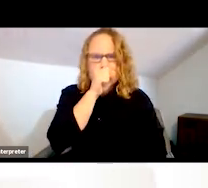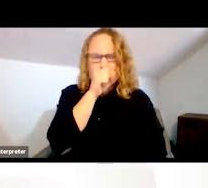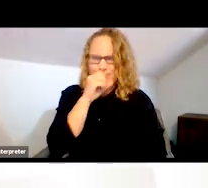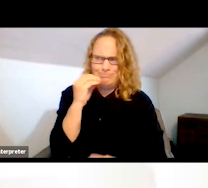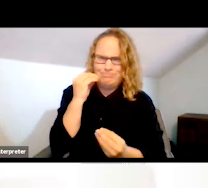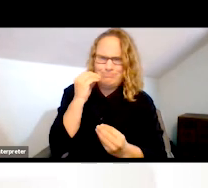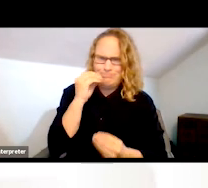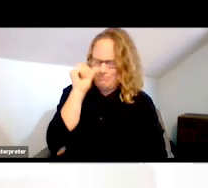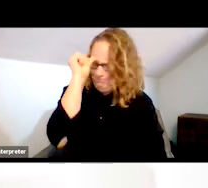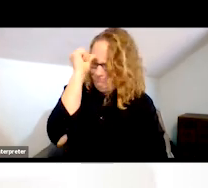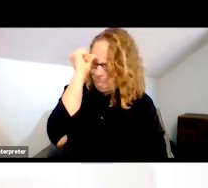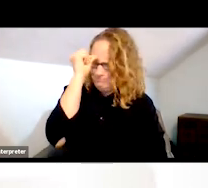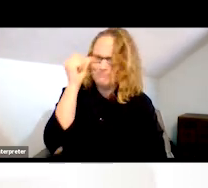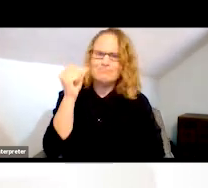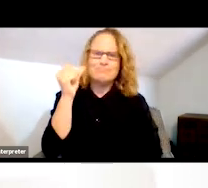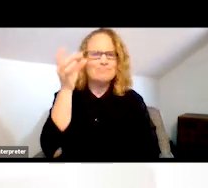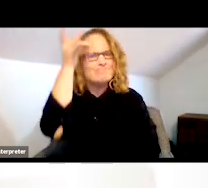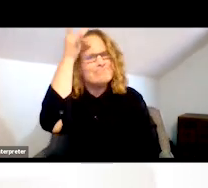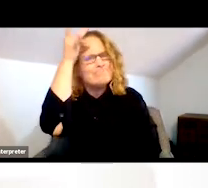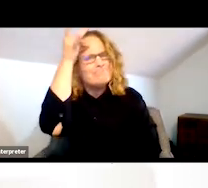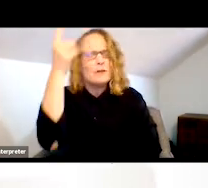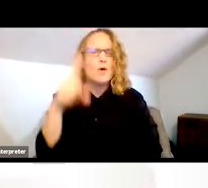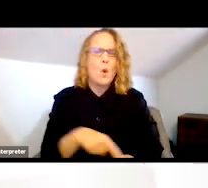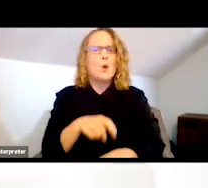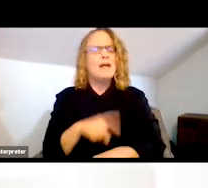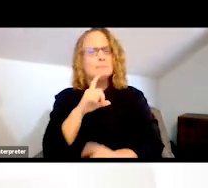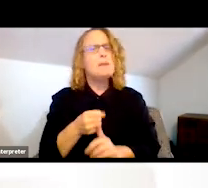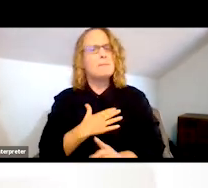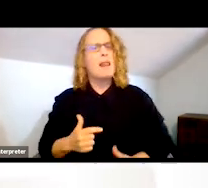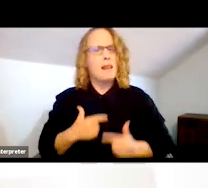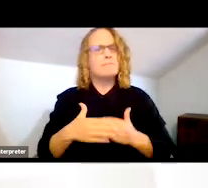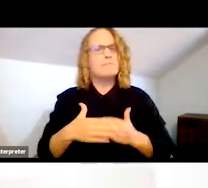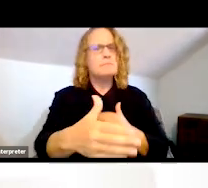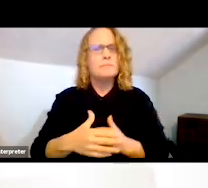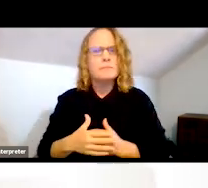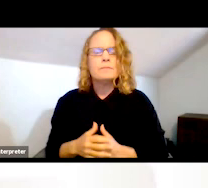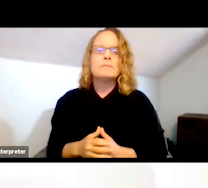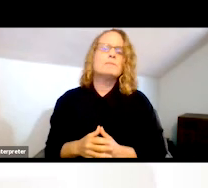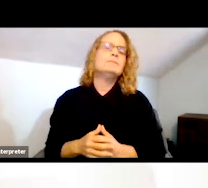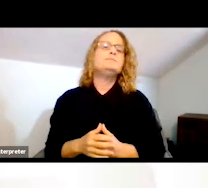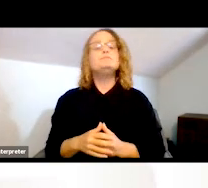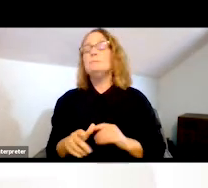because we weren't allowed to tell our stories. I wasn't allowed to tell my story.